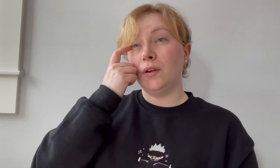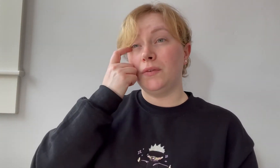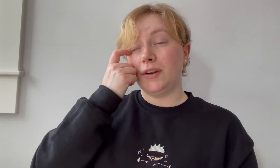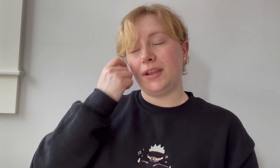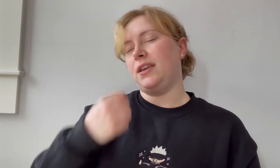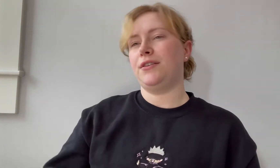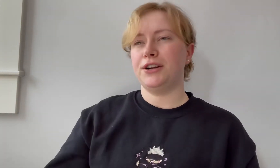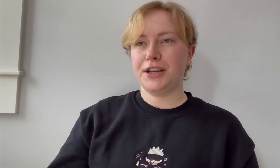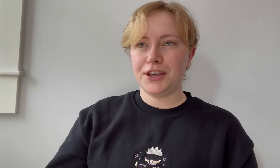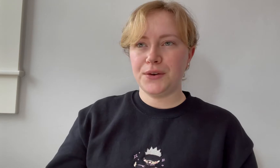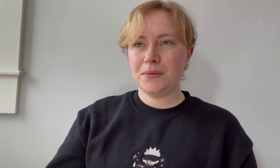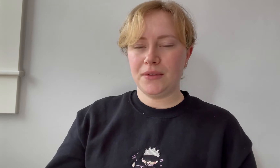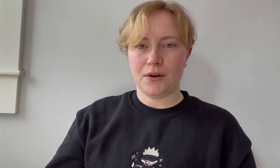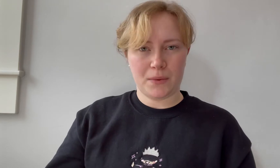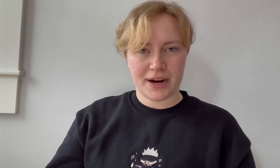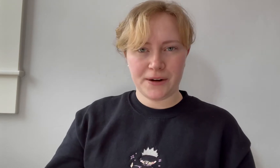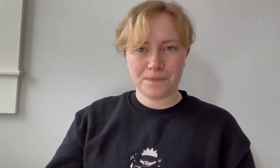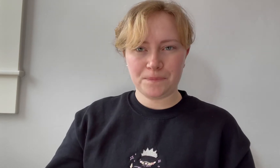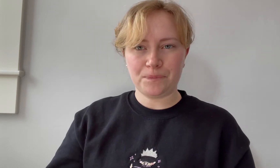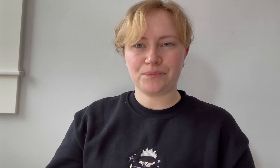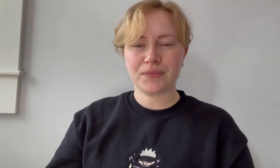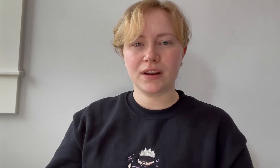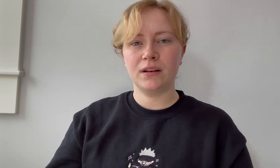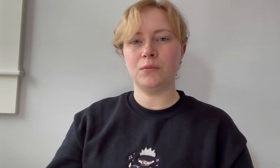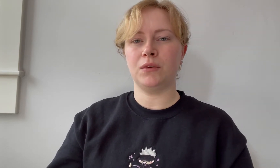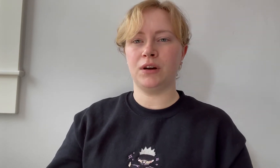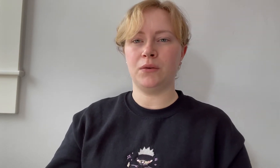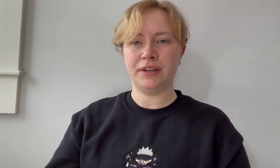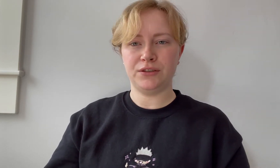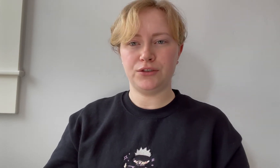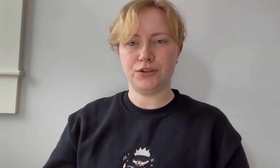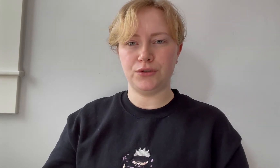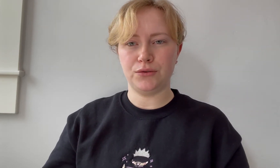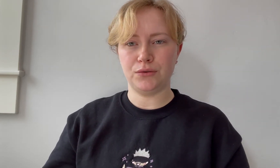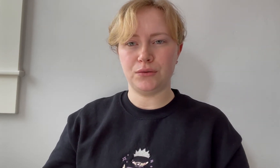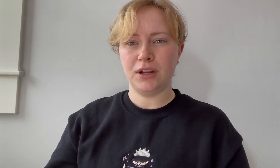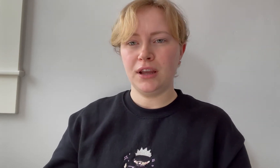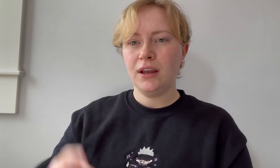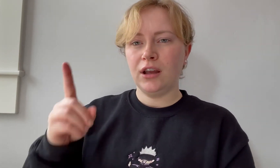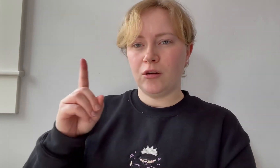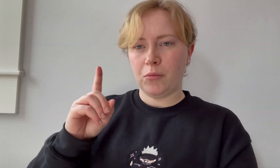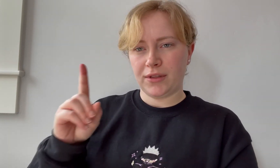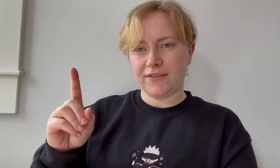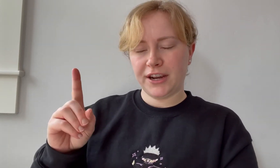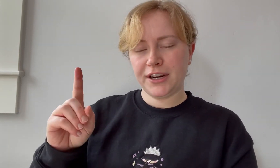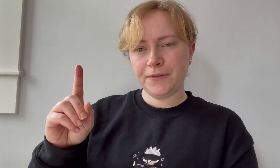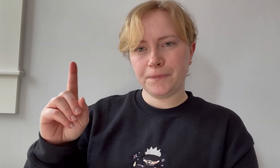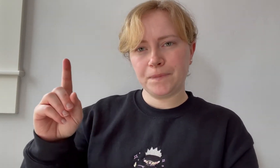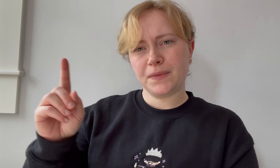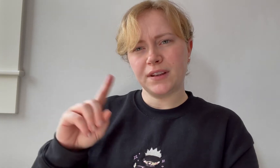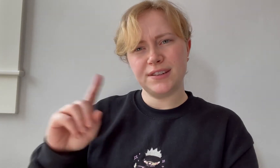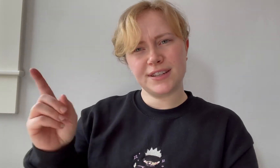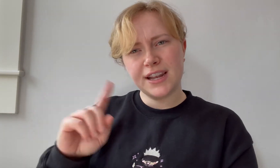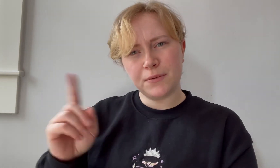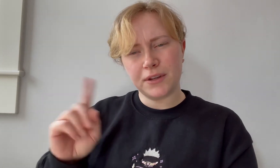for the third q the where we're going to point the finger just kind of wiggle